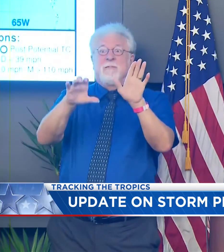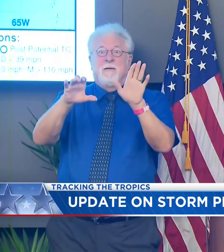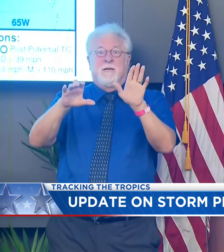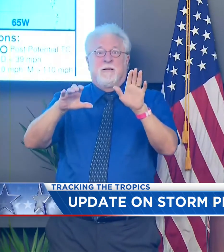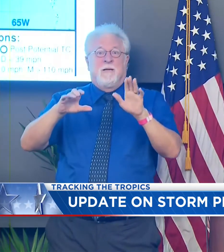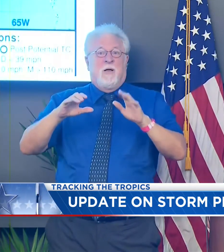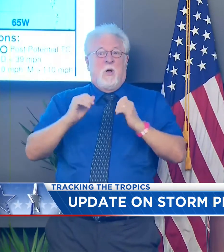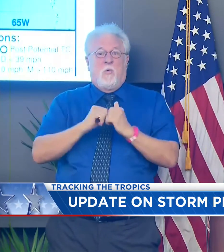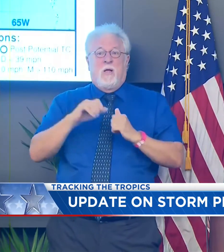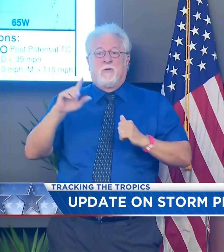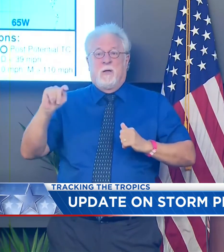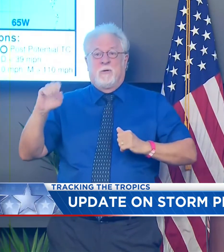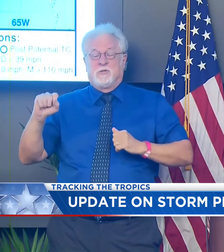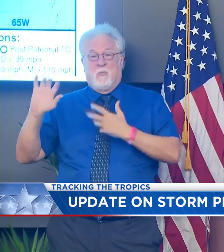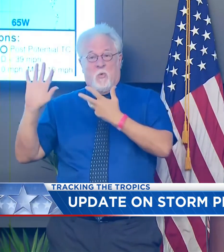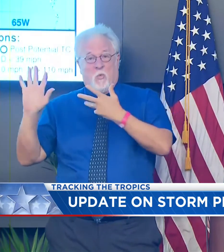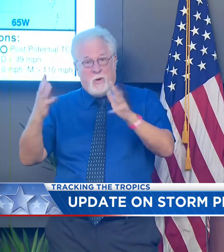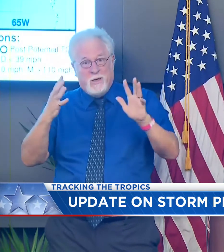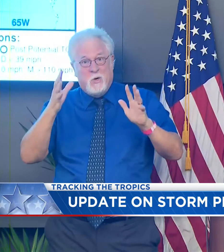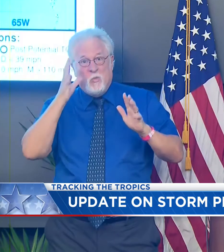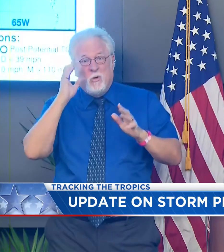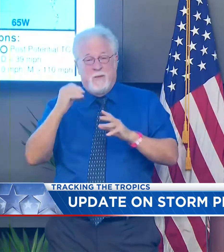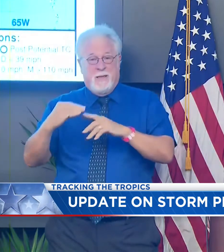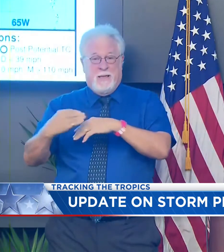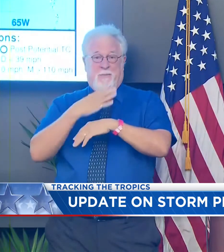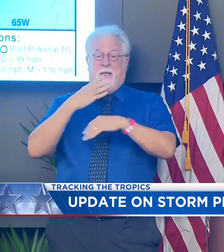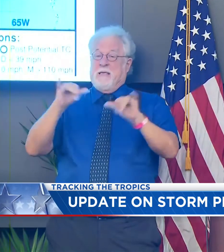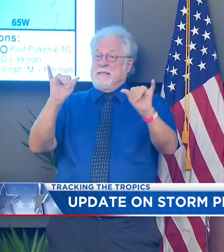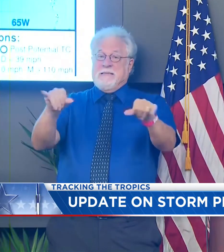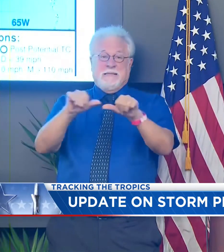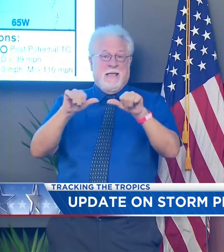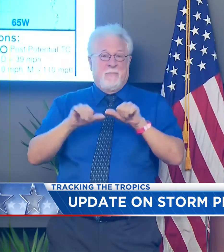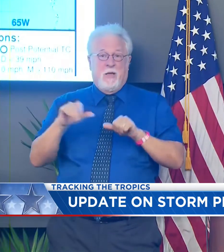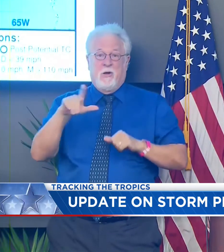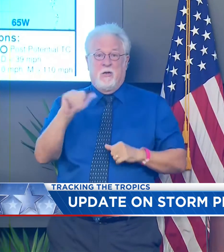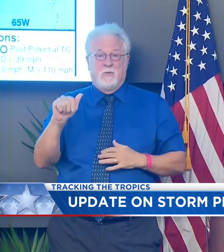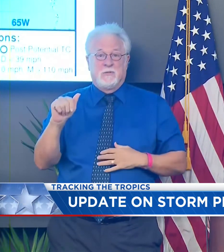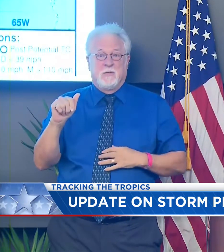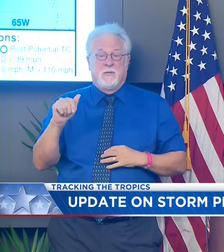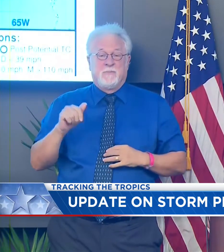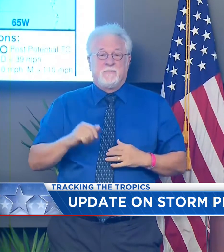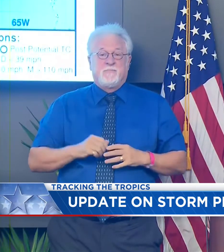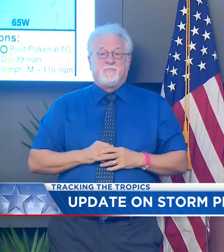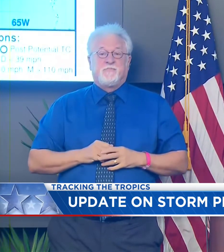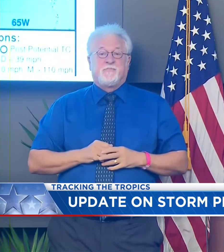LONGER THAN IT ORDINARIALLY IS, BECAUSE WE'VE GOT THE SECOND STORM COMING IN SO SOON BEHIND THE FIRST ONE.